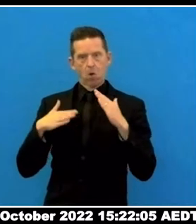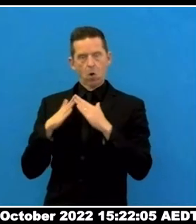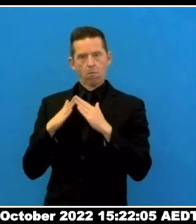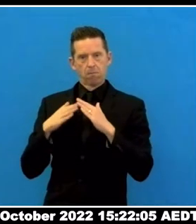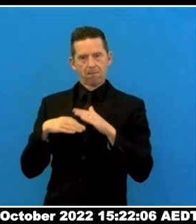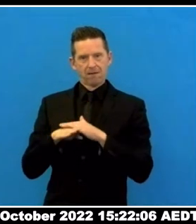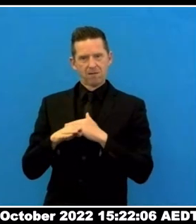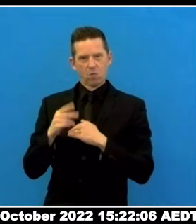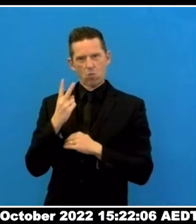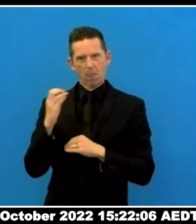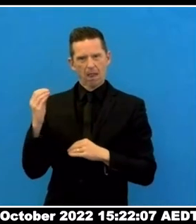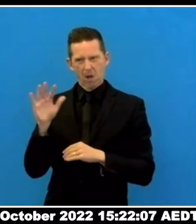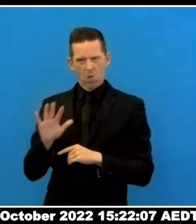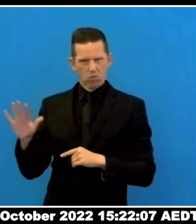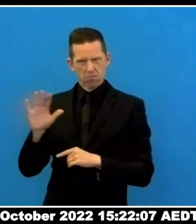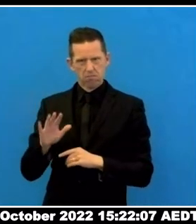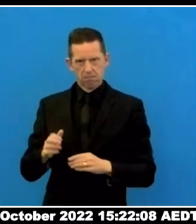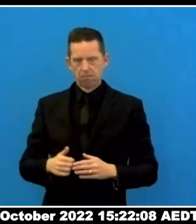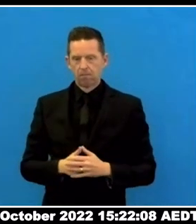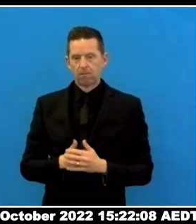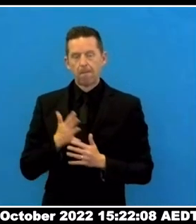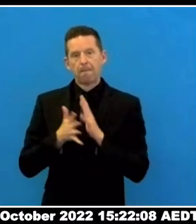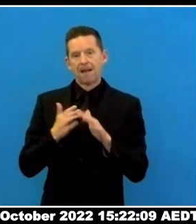So, I was kind of like, through my childhood